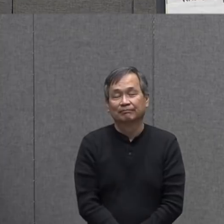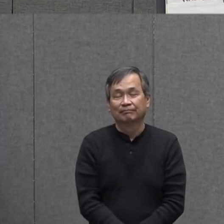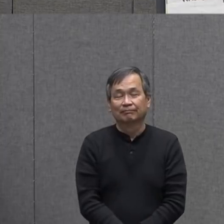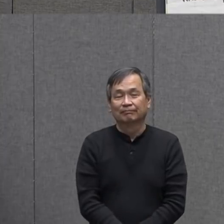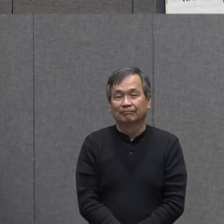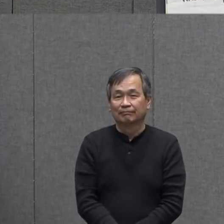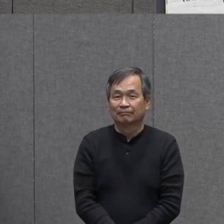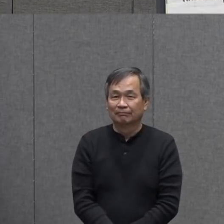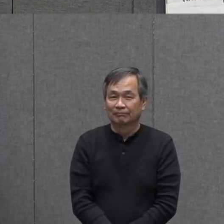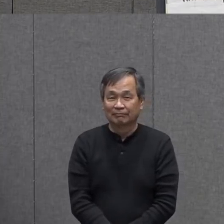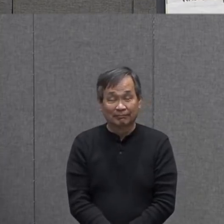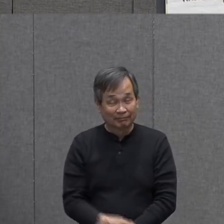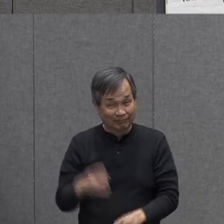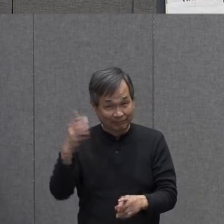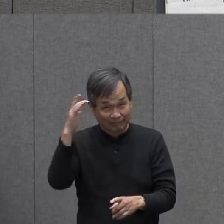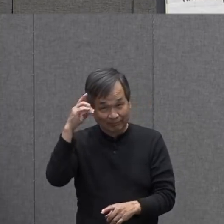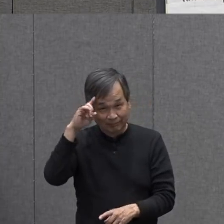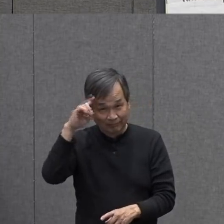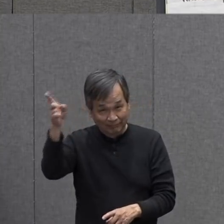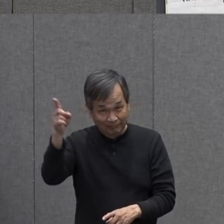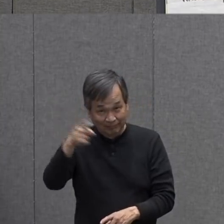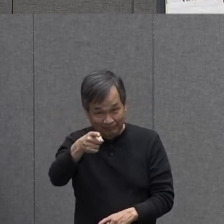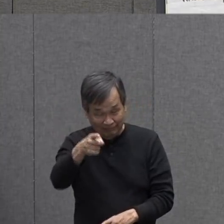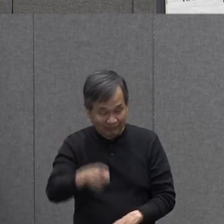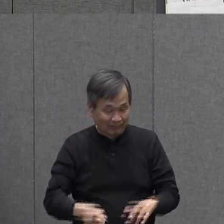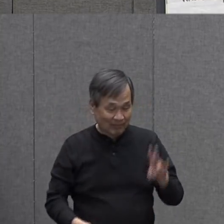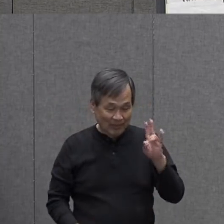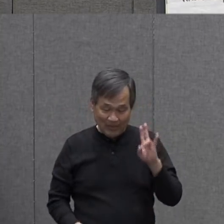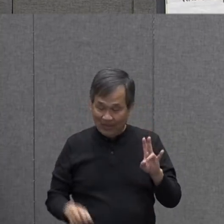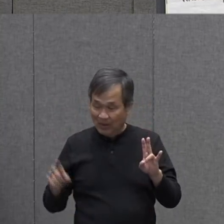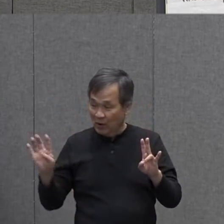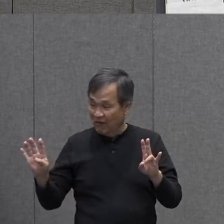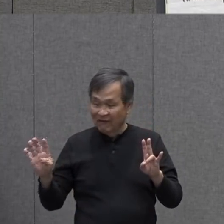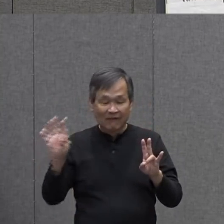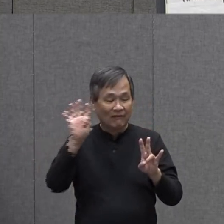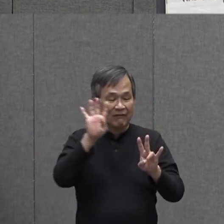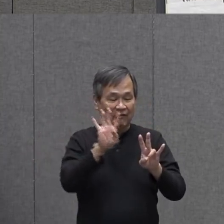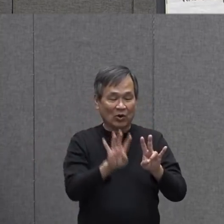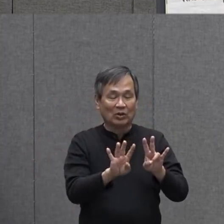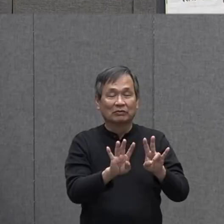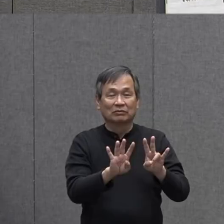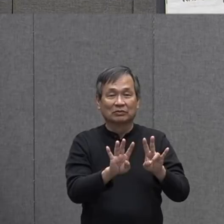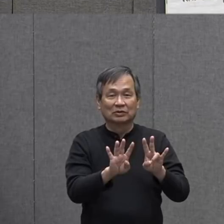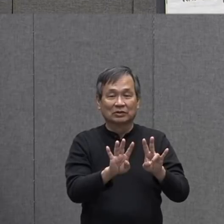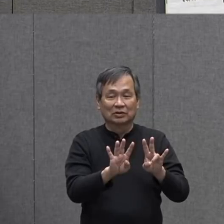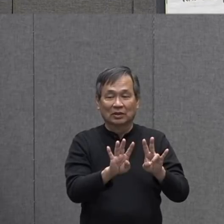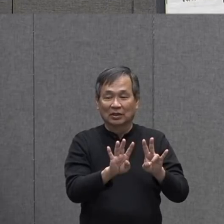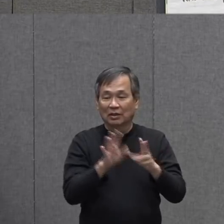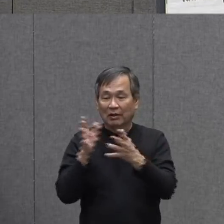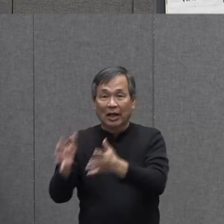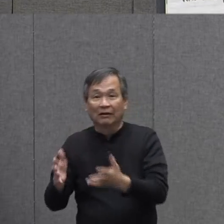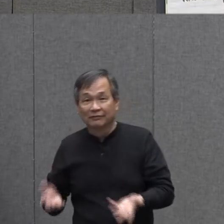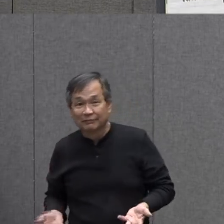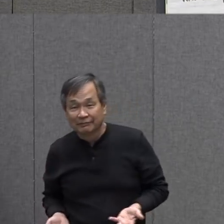Ah, thank you very much, yes. We can put the four in there. So that leaves us what number?